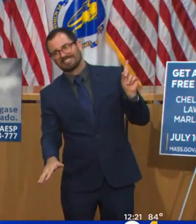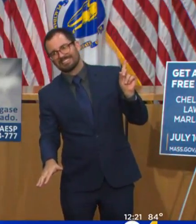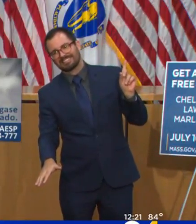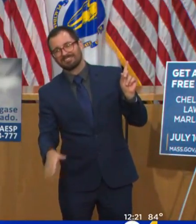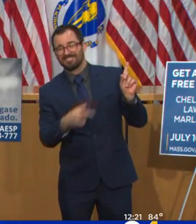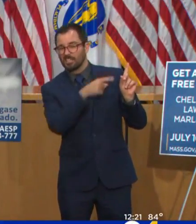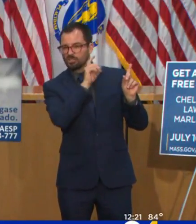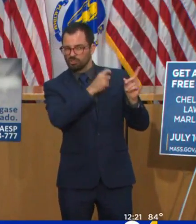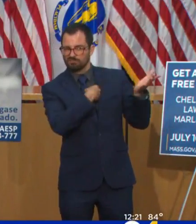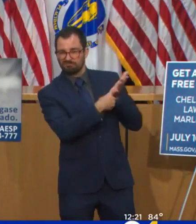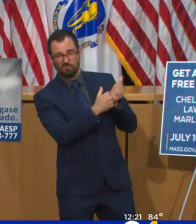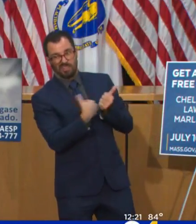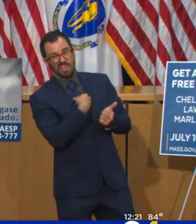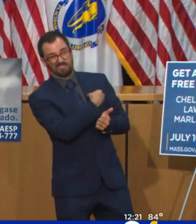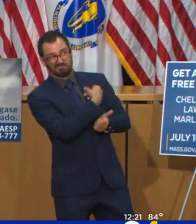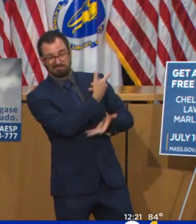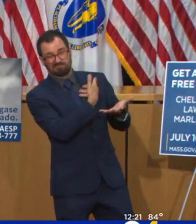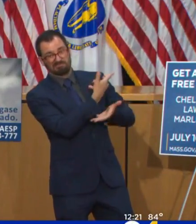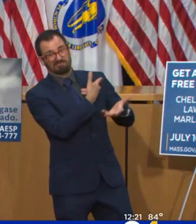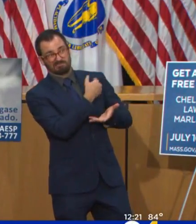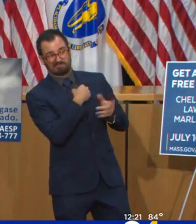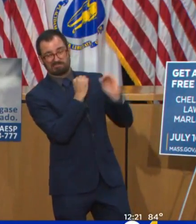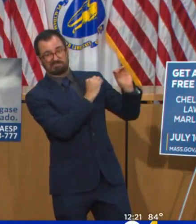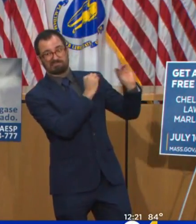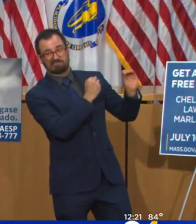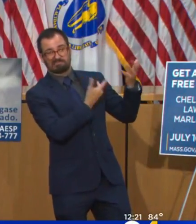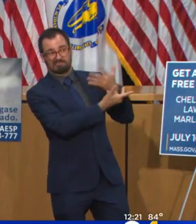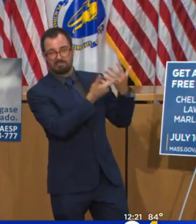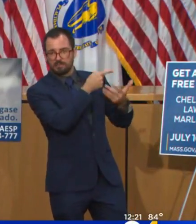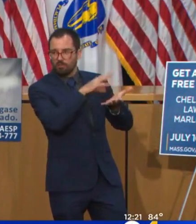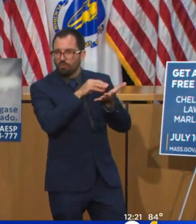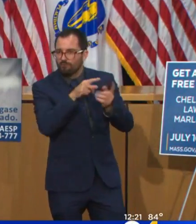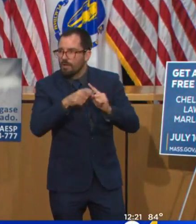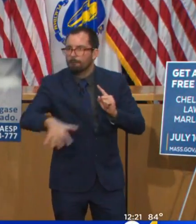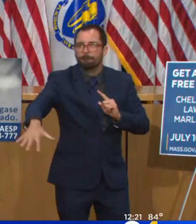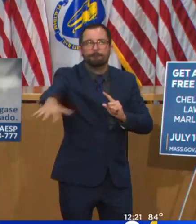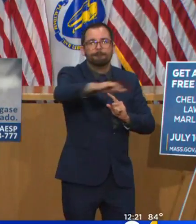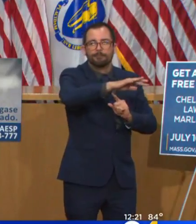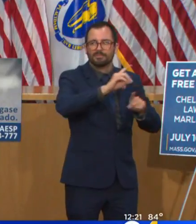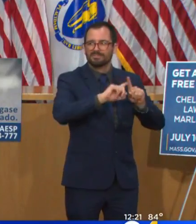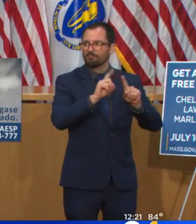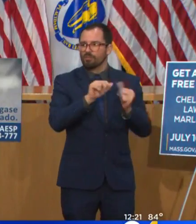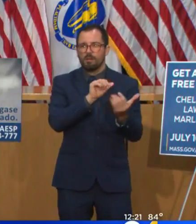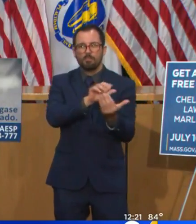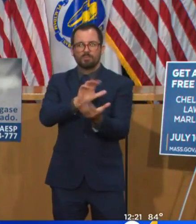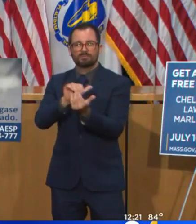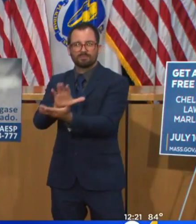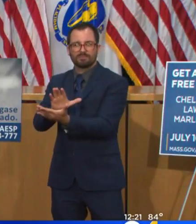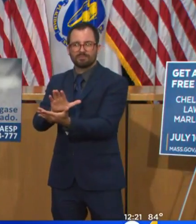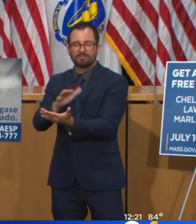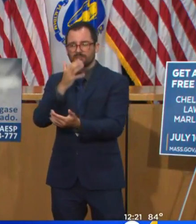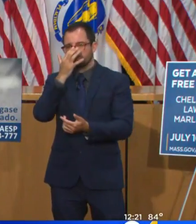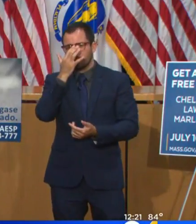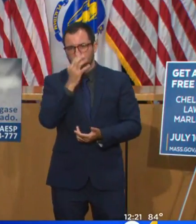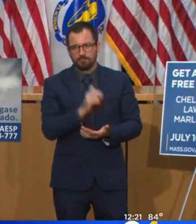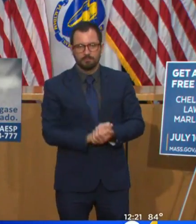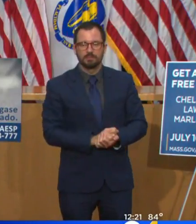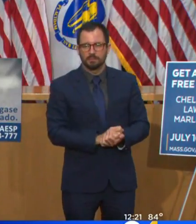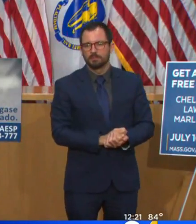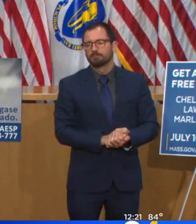THE FEDS TO THINK ABOUT THIS IS A ONE SIZE FITS ALL. THAT THEY OUGHT TO BE DOING IS WORKING WITH FOLKS LIKE US AND